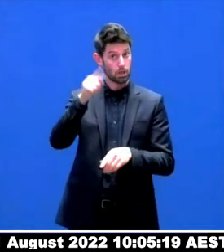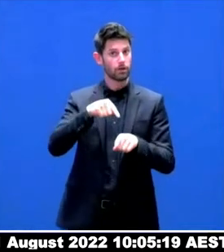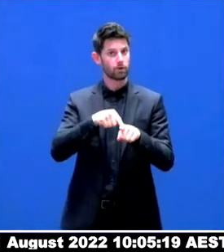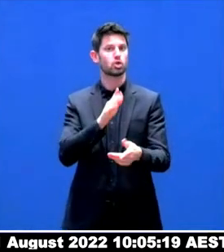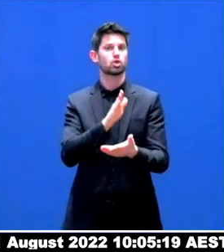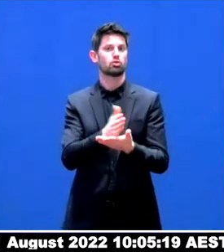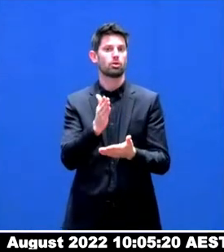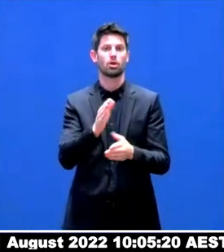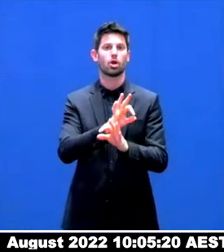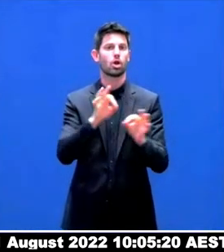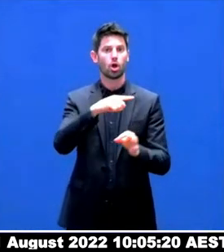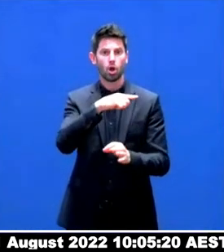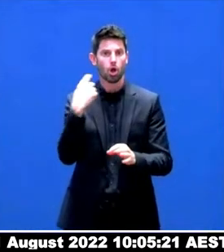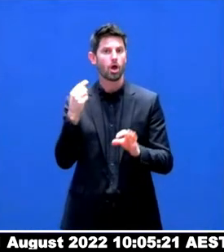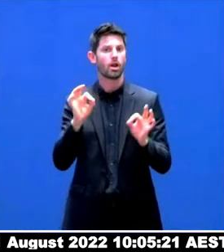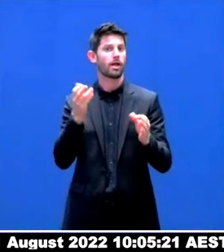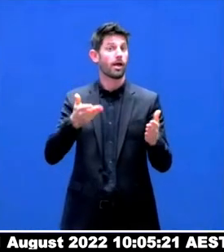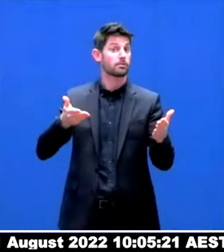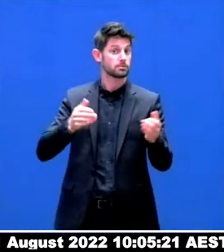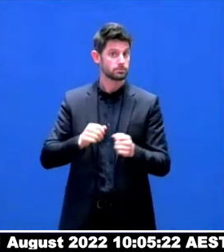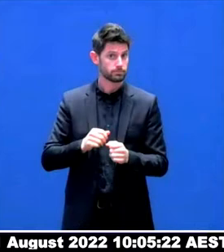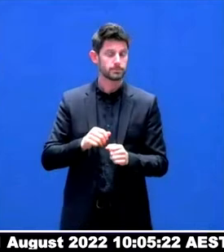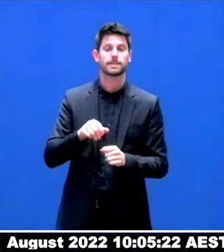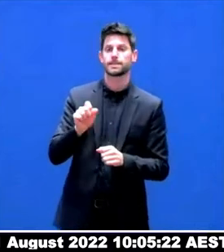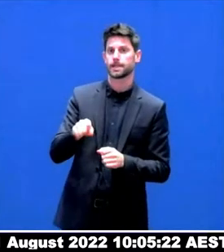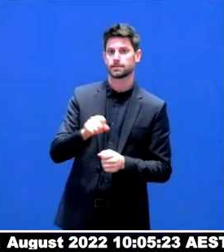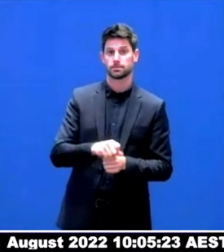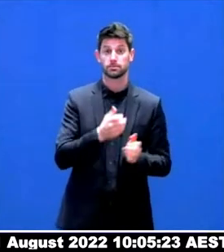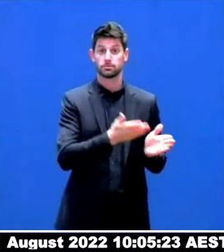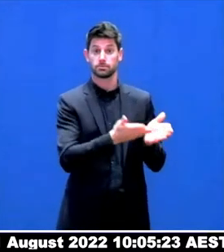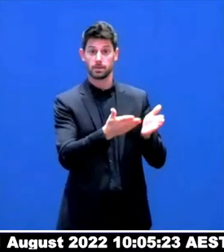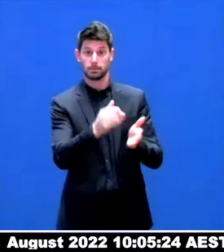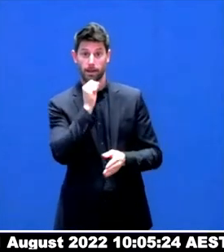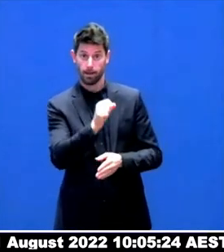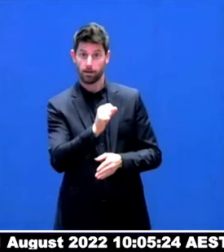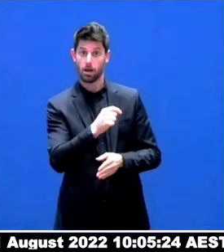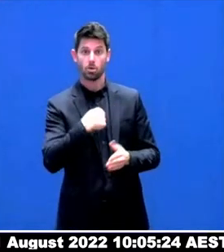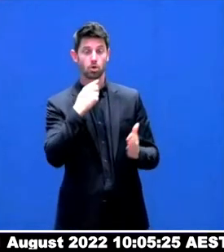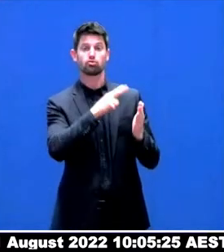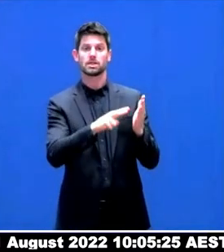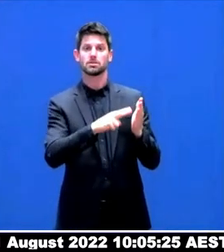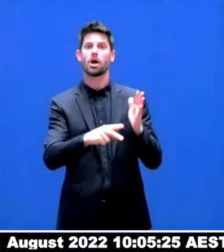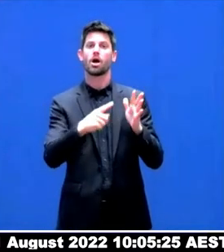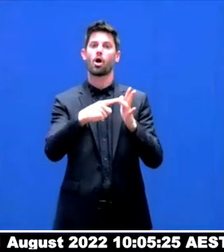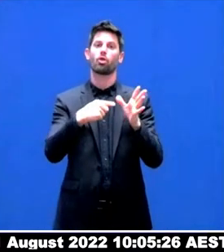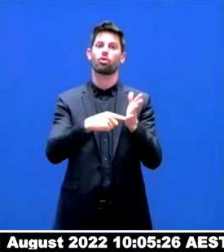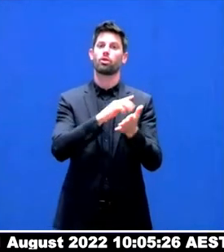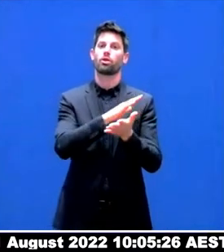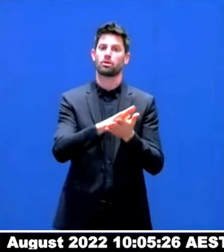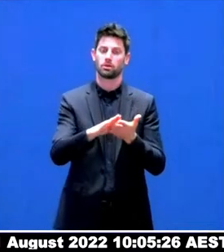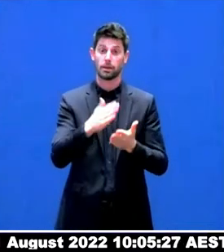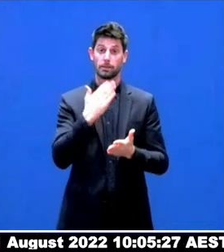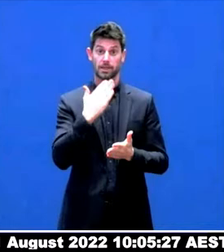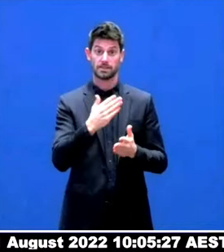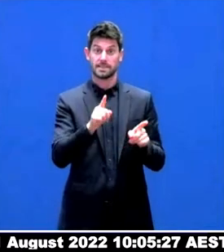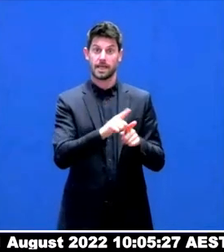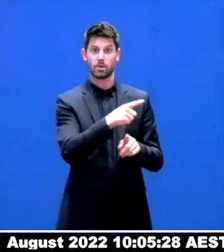I'll now ask Ms Eastman to ask you some questions.